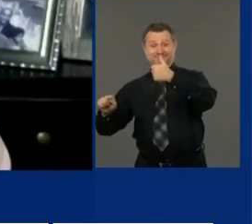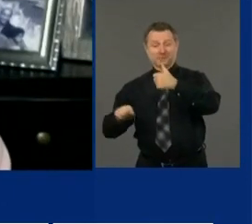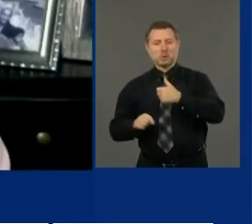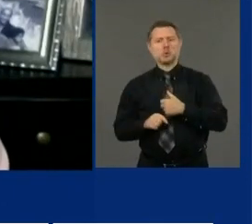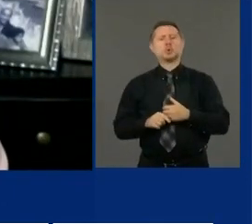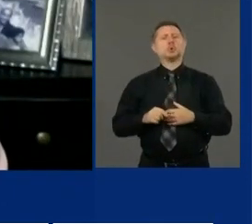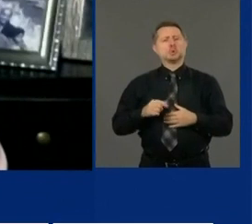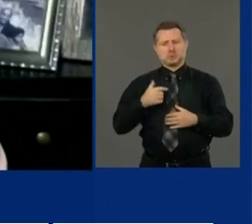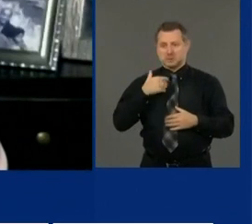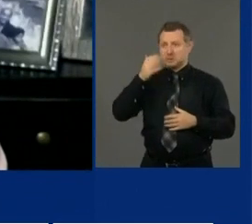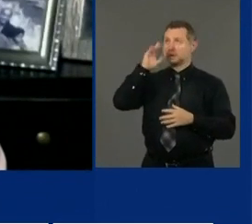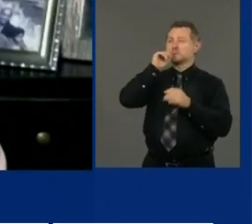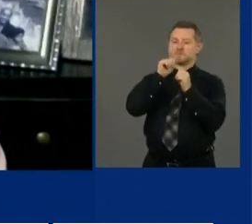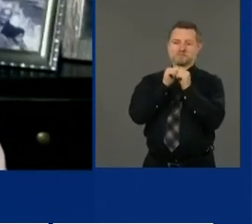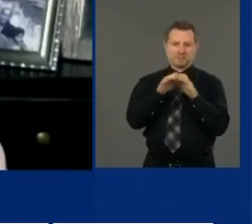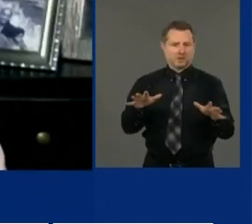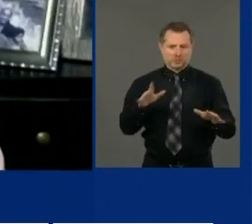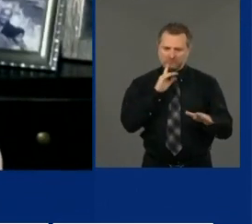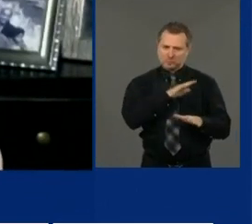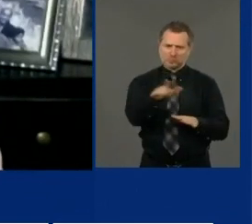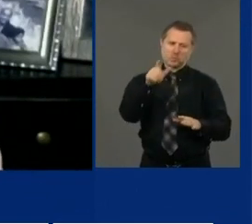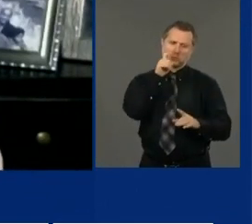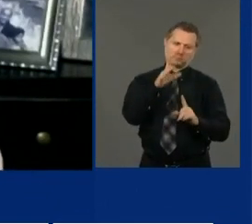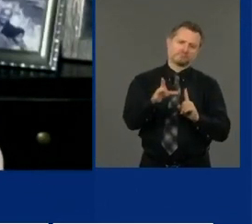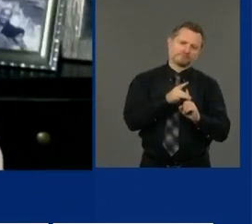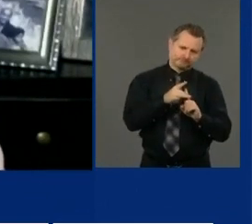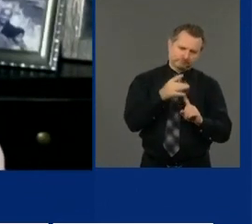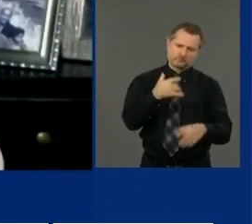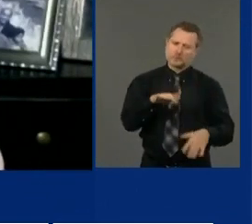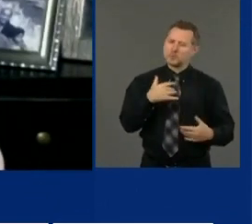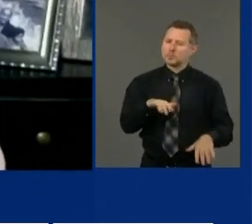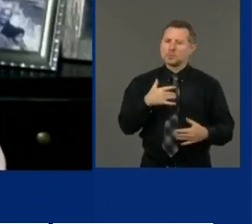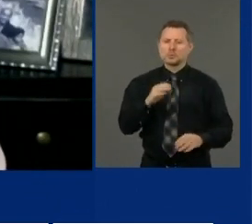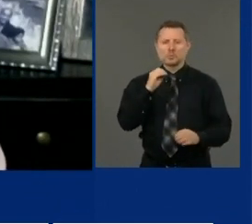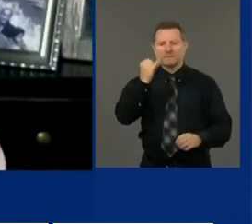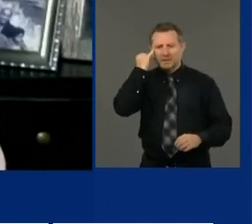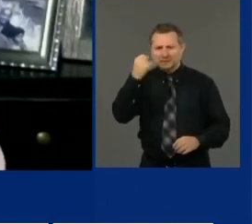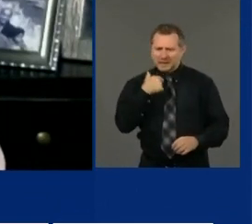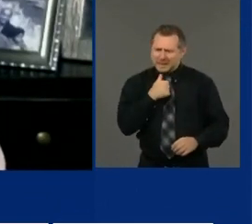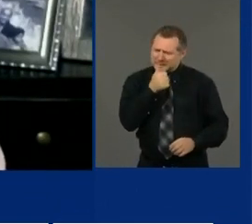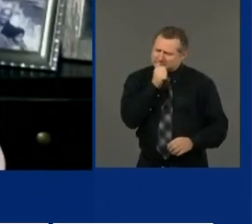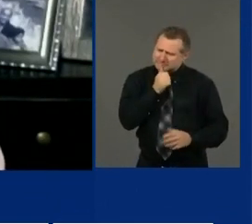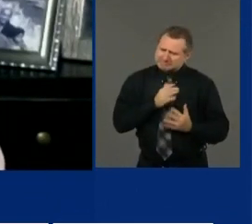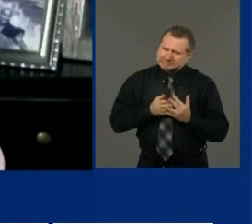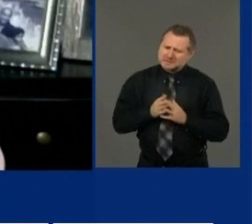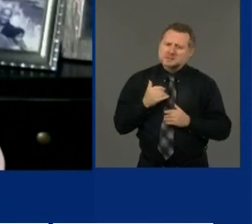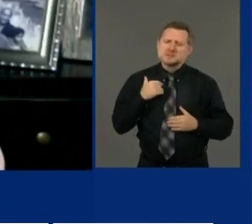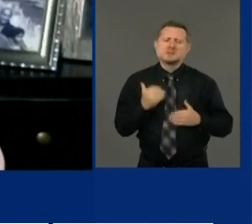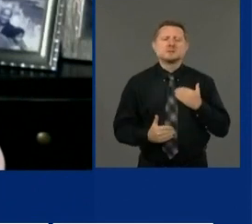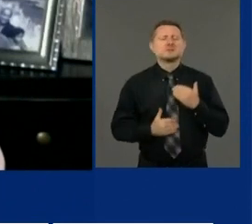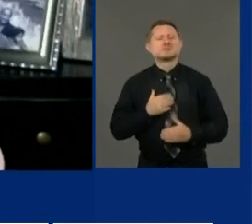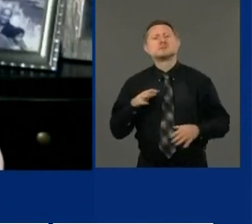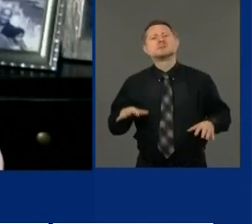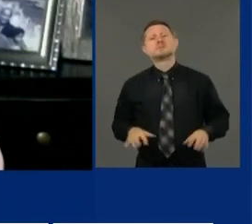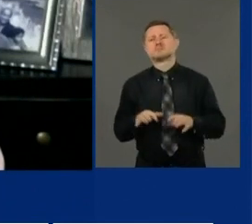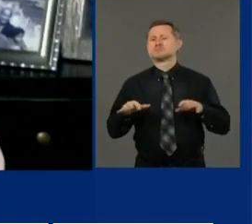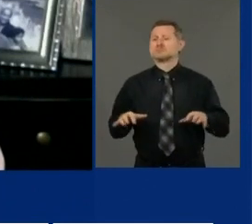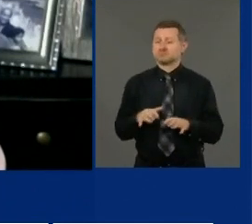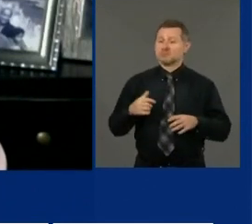PANDEMIC, MY CHARGE TO MY TEAM WAS SIMPLE, GOD BLESS A CHILD WHO IS GOD HIS OWN.